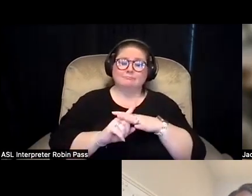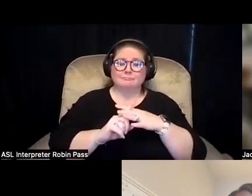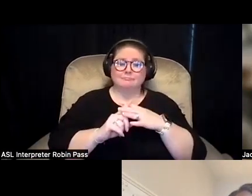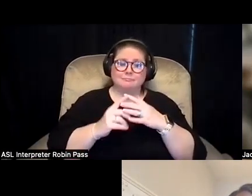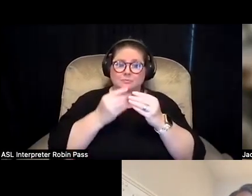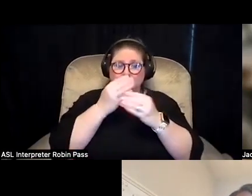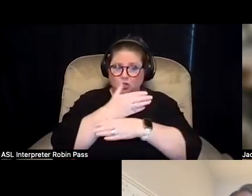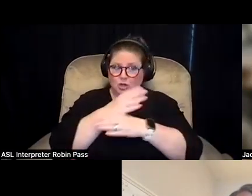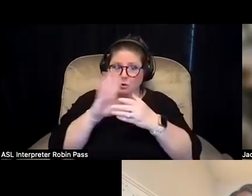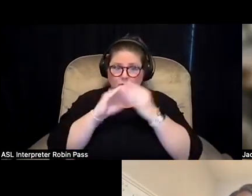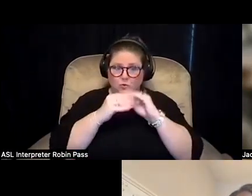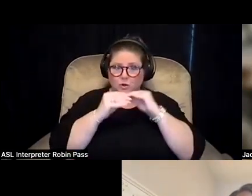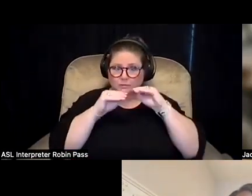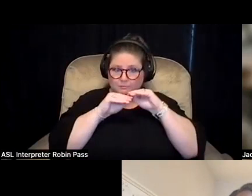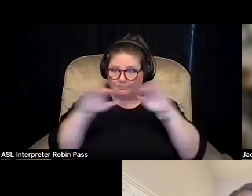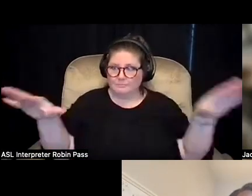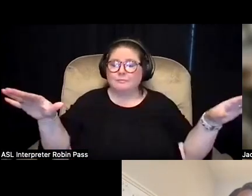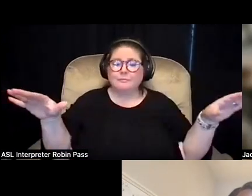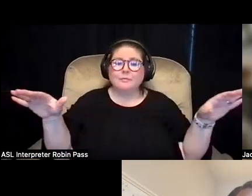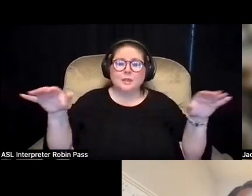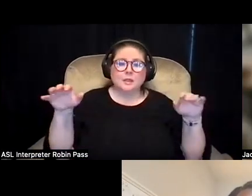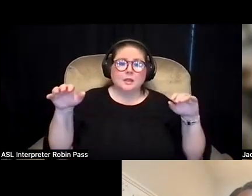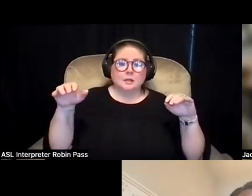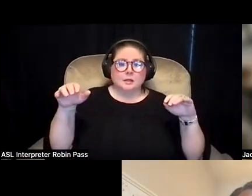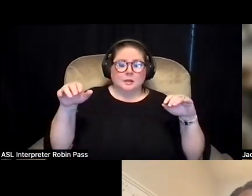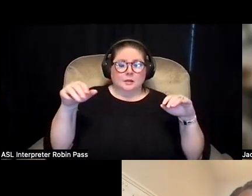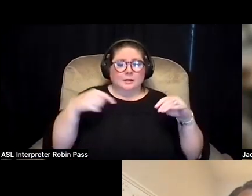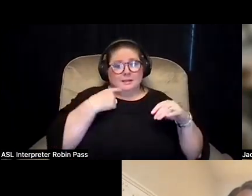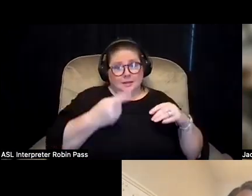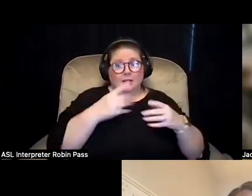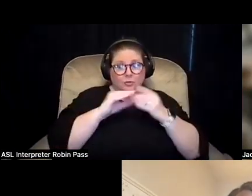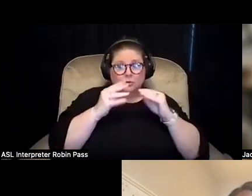you know telling the story of telling the story around the tulsa race massacre so cassandra